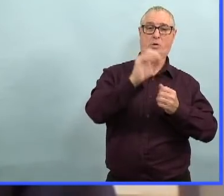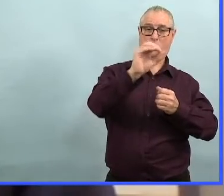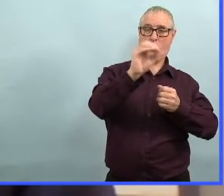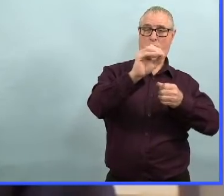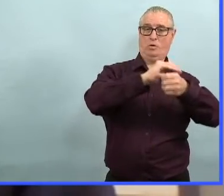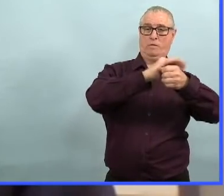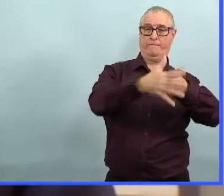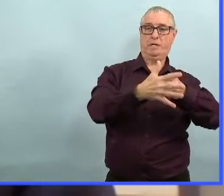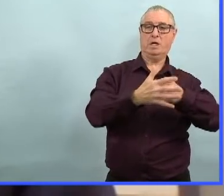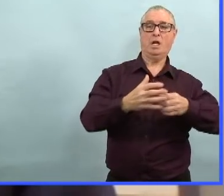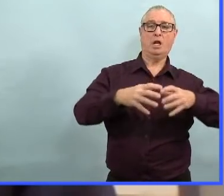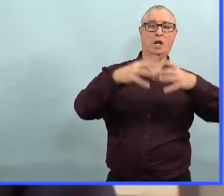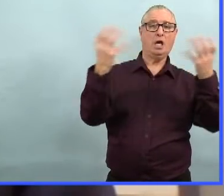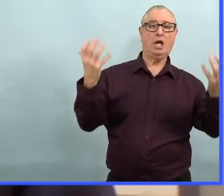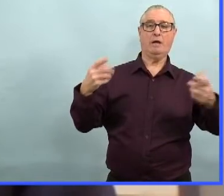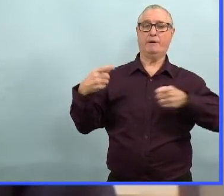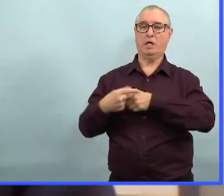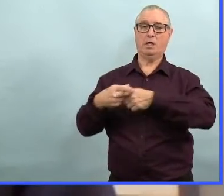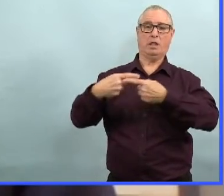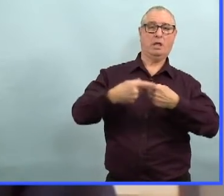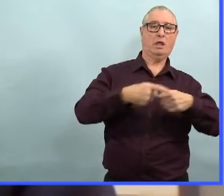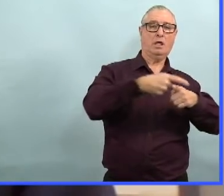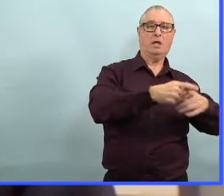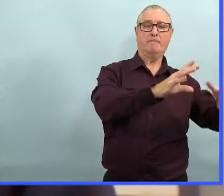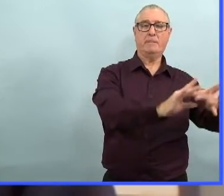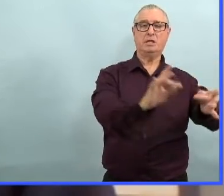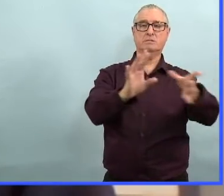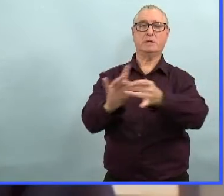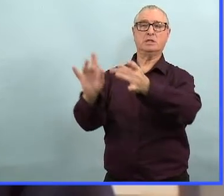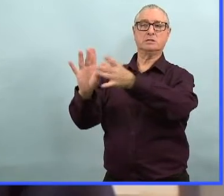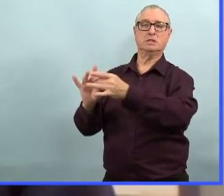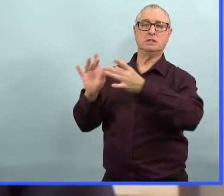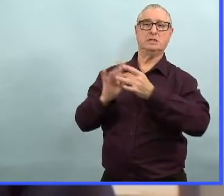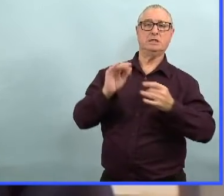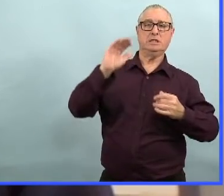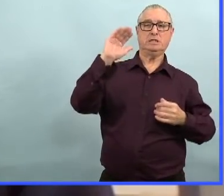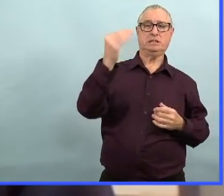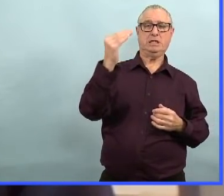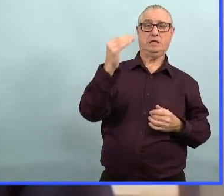the mutations make it harder for it to replicate inside like the upper respiratory tract i know a